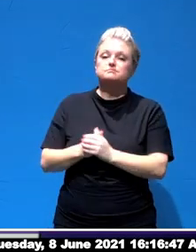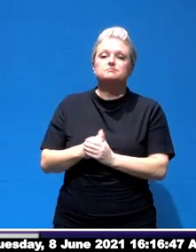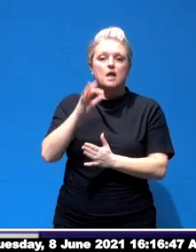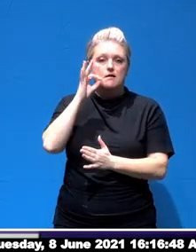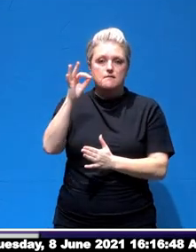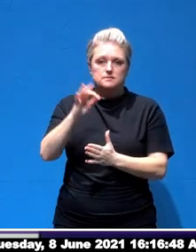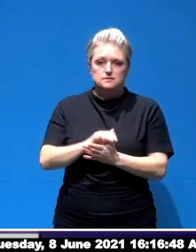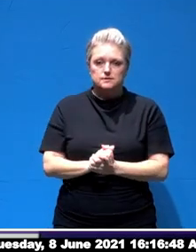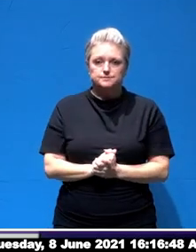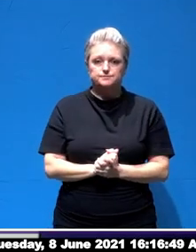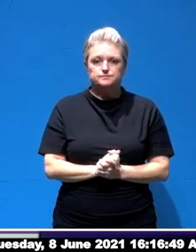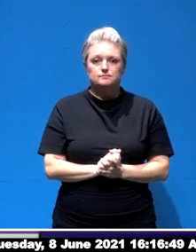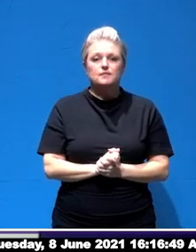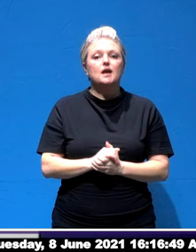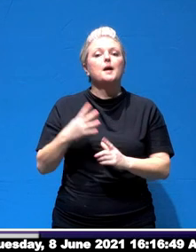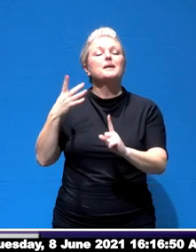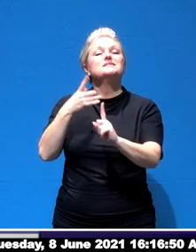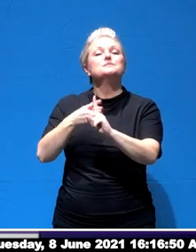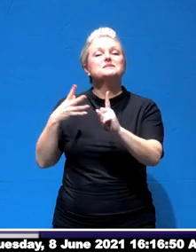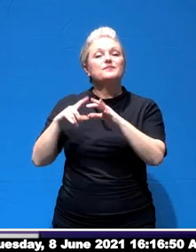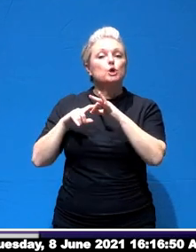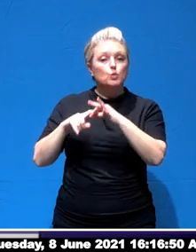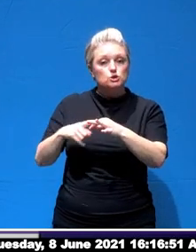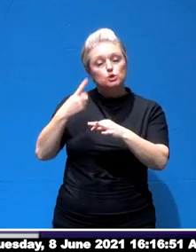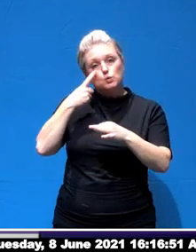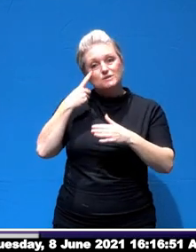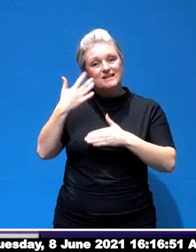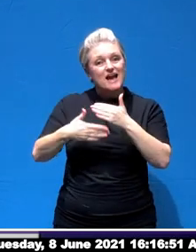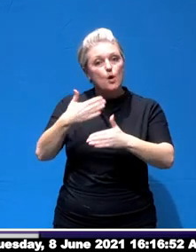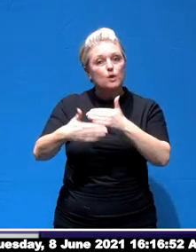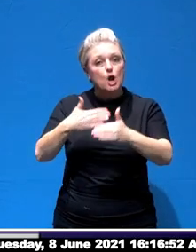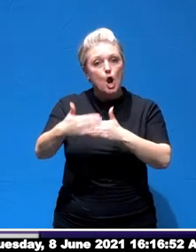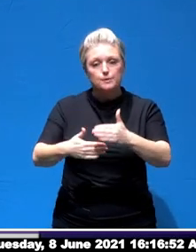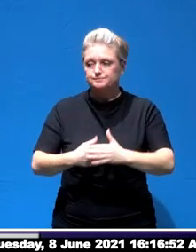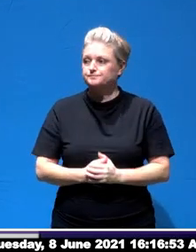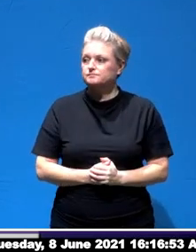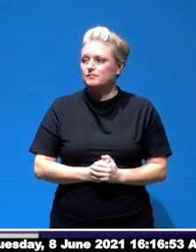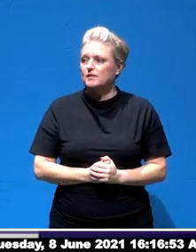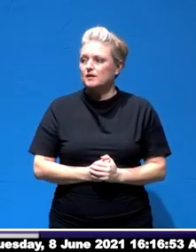rather specific questions about that and we will see how we go. But I don't anticipate this will take very long.